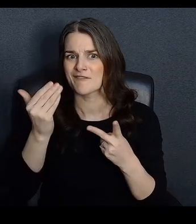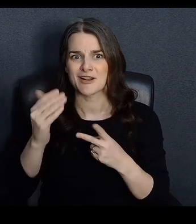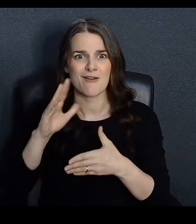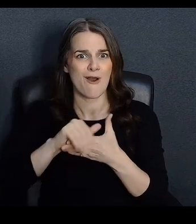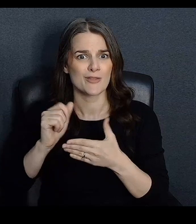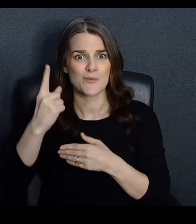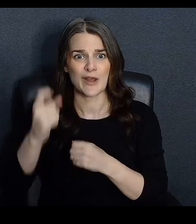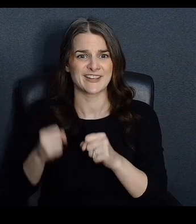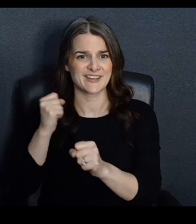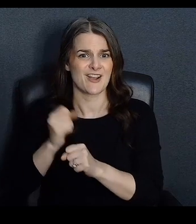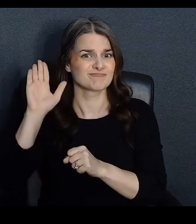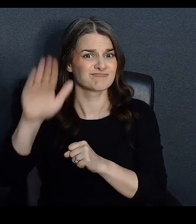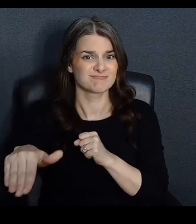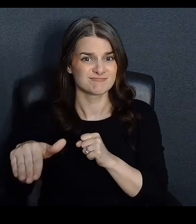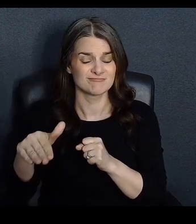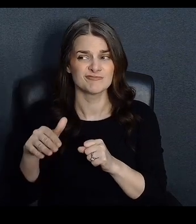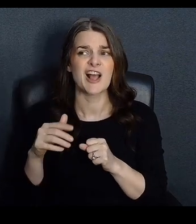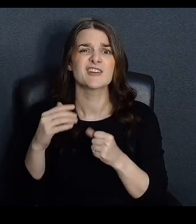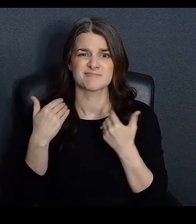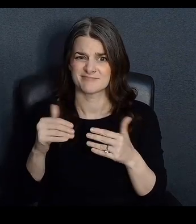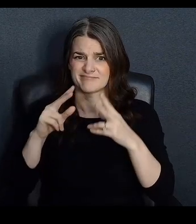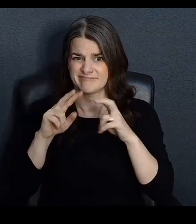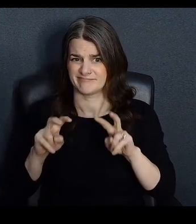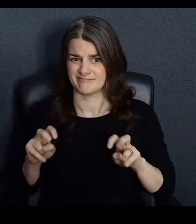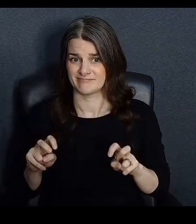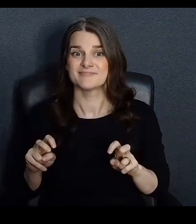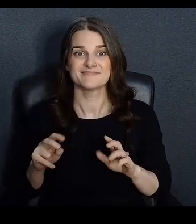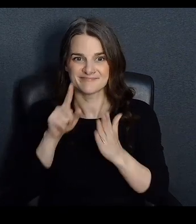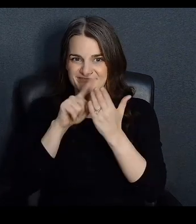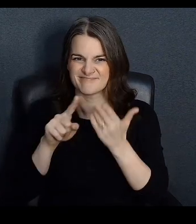So definitely look at those kinds of things if you're deciding to pursue some of these apps.